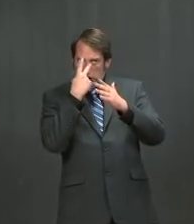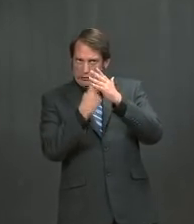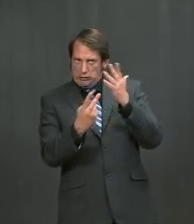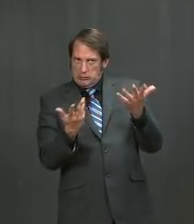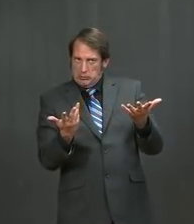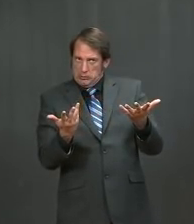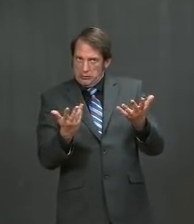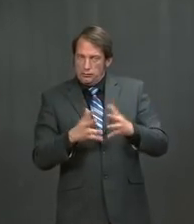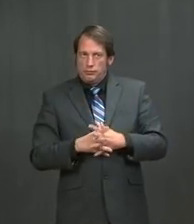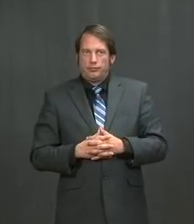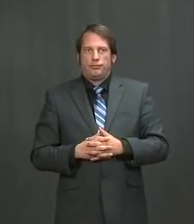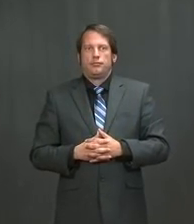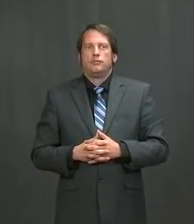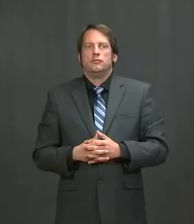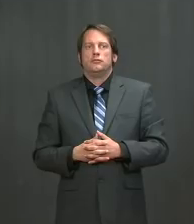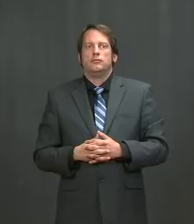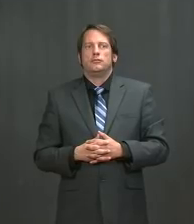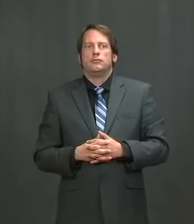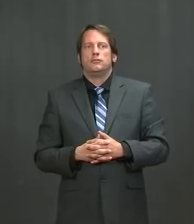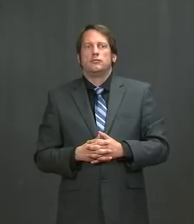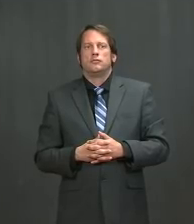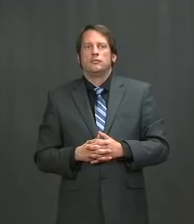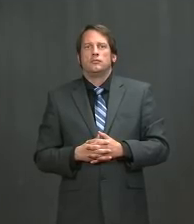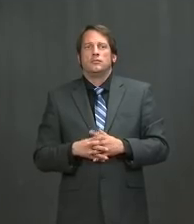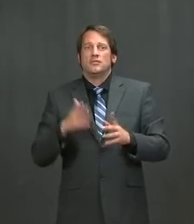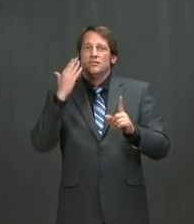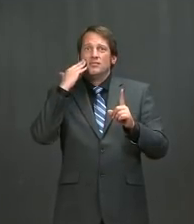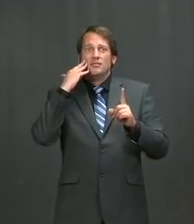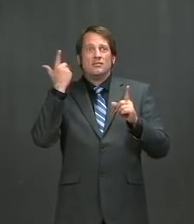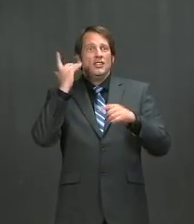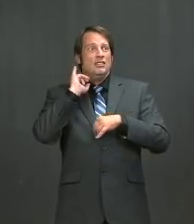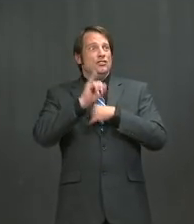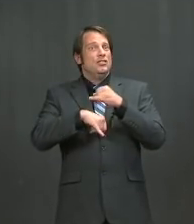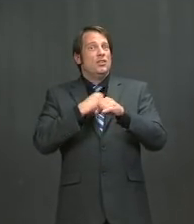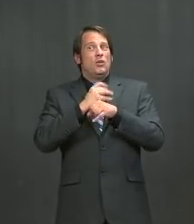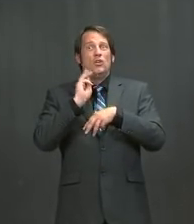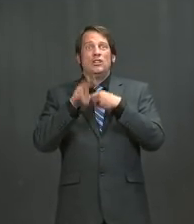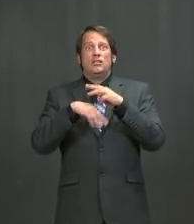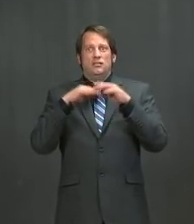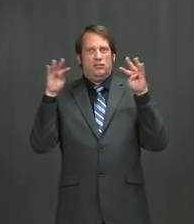This is a big deal internationally. One of the issues that has come up is a --